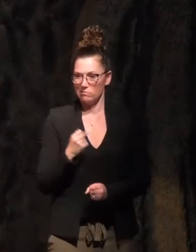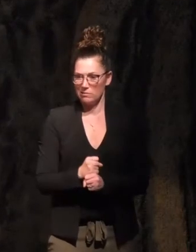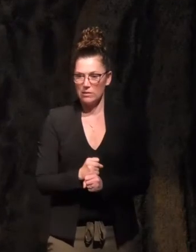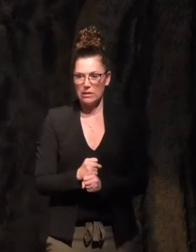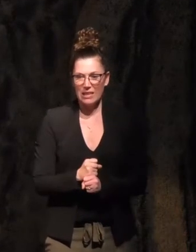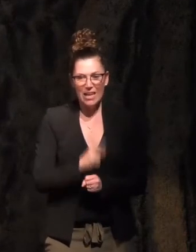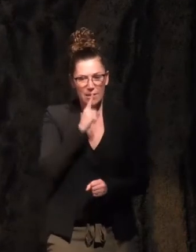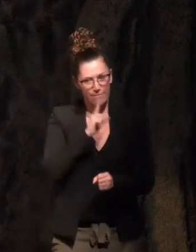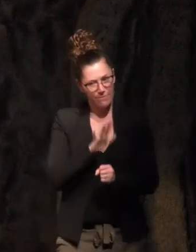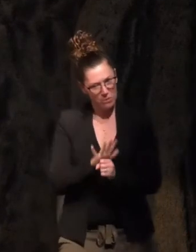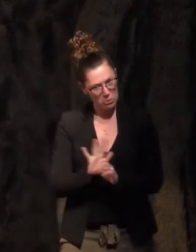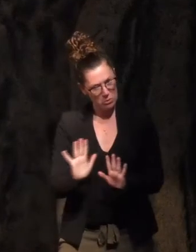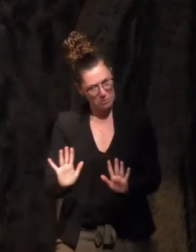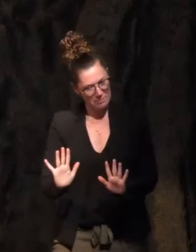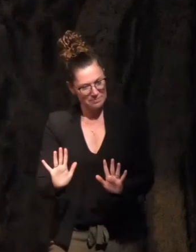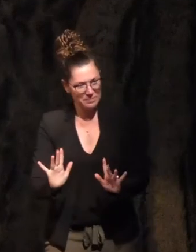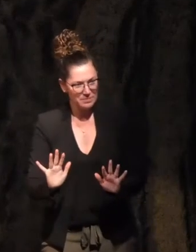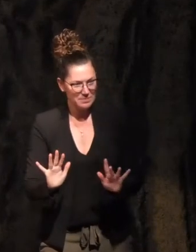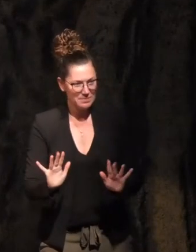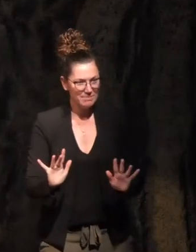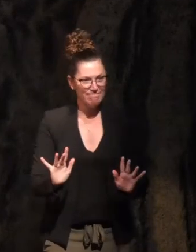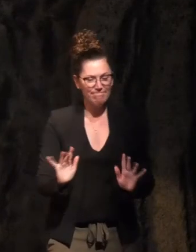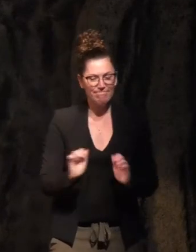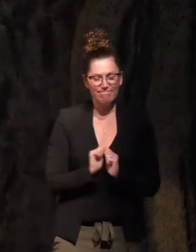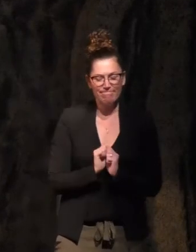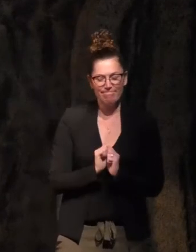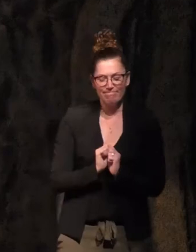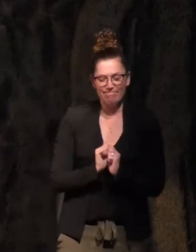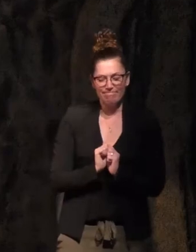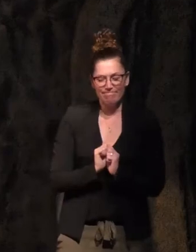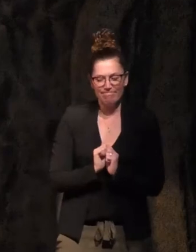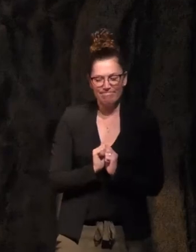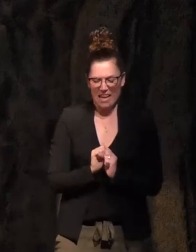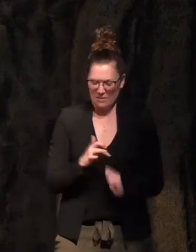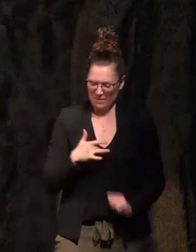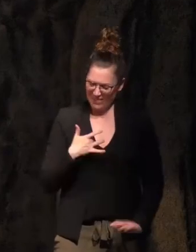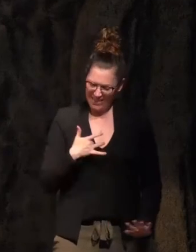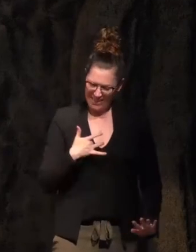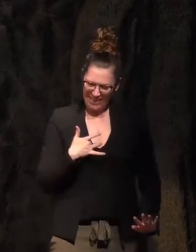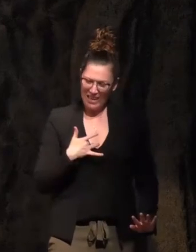should reasonably expect, given how constrained things are, and yet here I was, feeling that about someone I love.